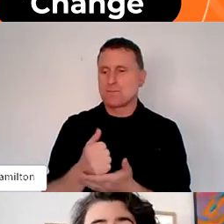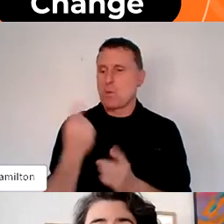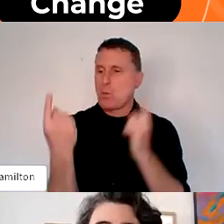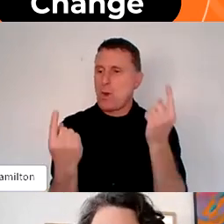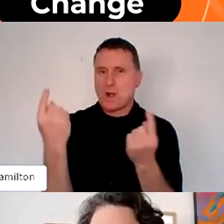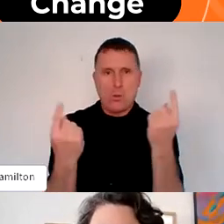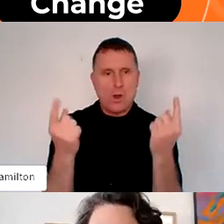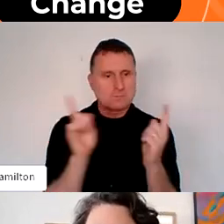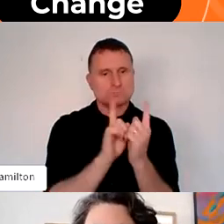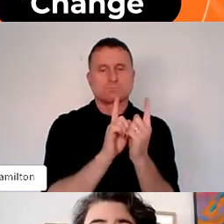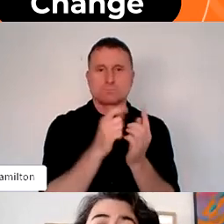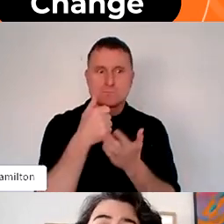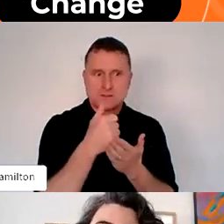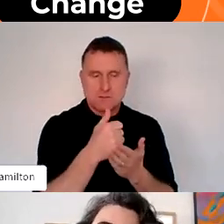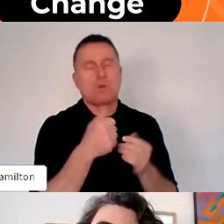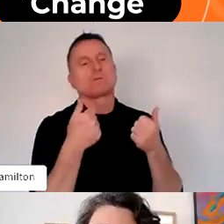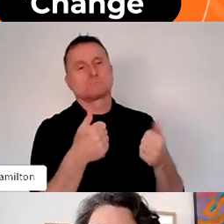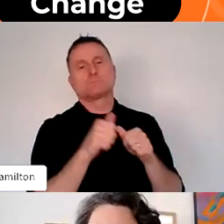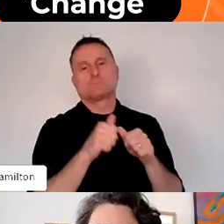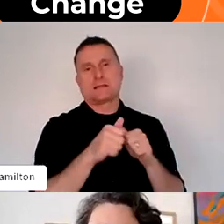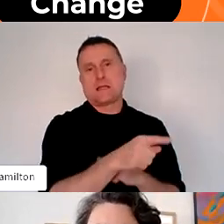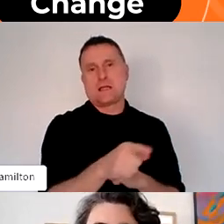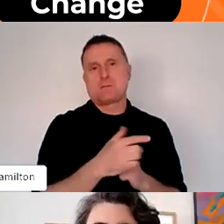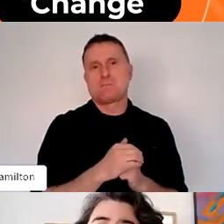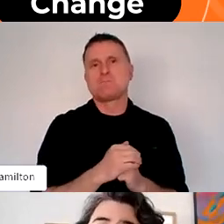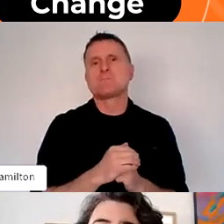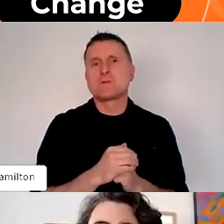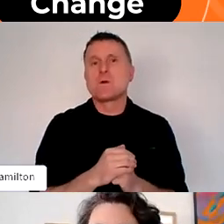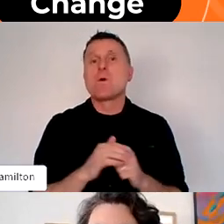support their learning and be the difference between being included